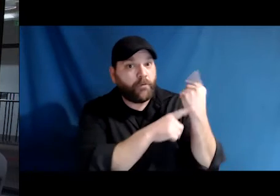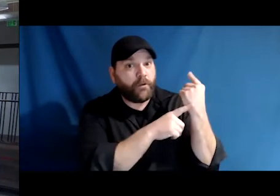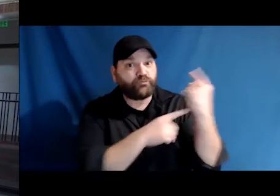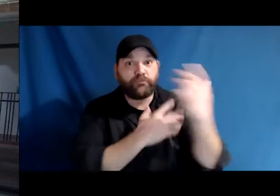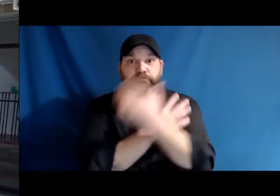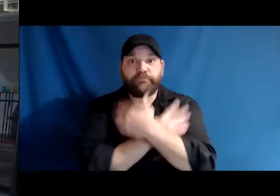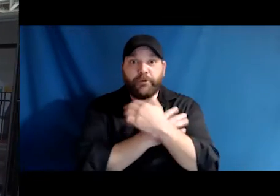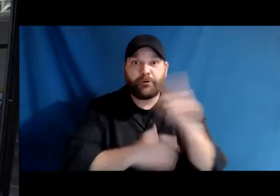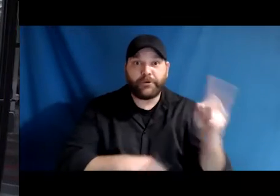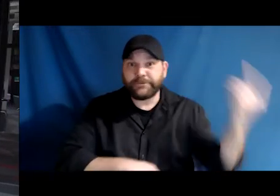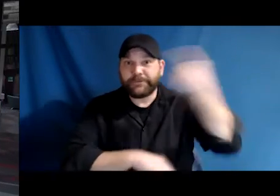and that it's not quite over yet.